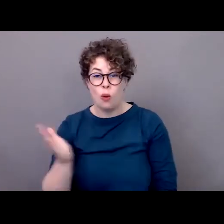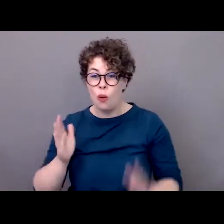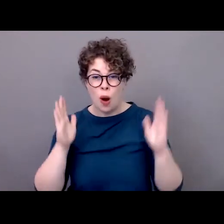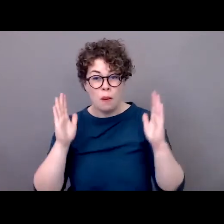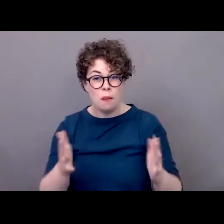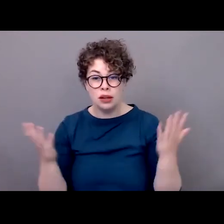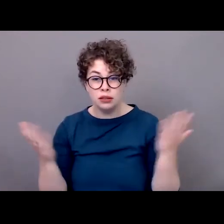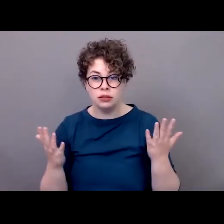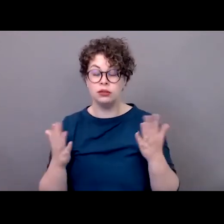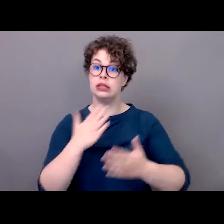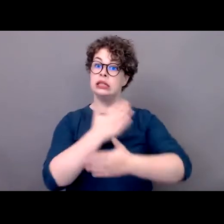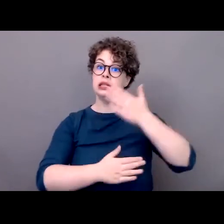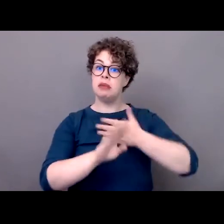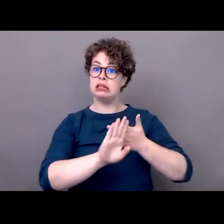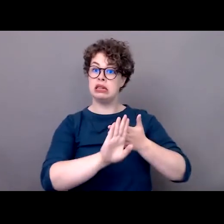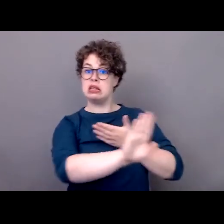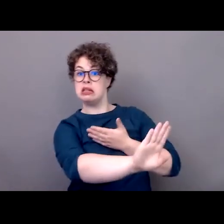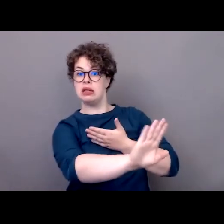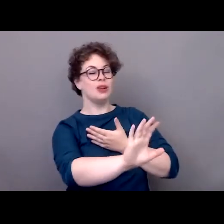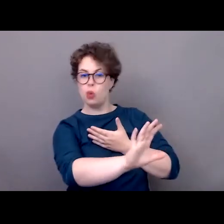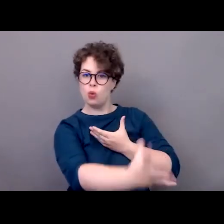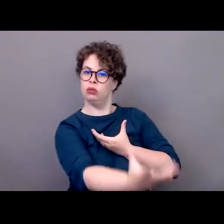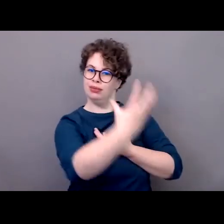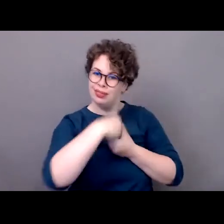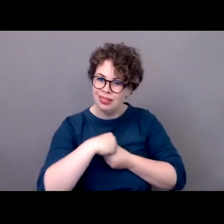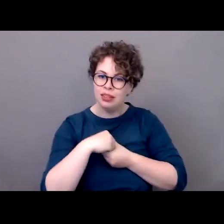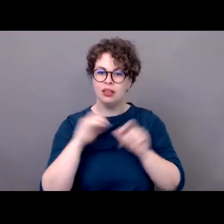disability in these mainstream surveys. But also, the analysis of the data that is